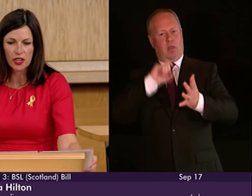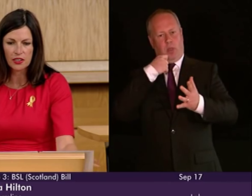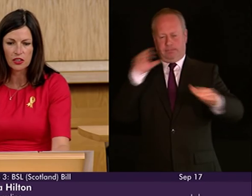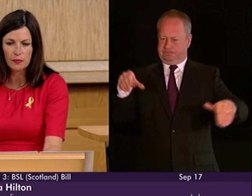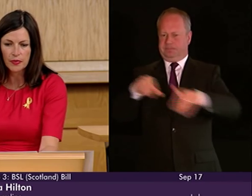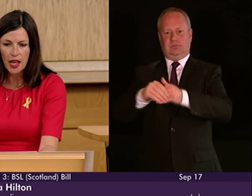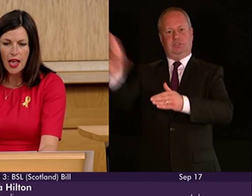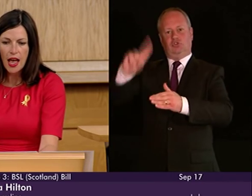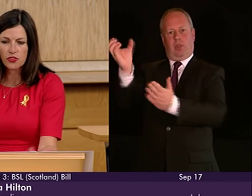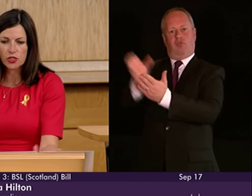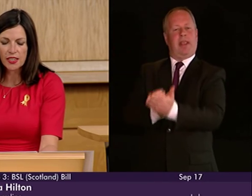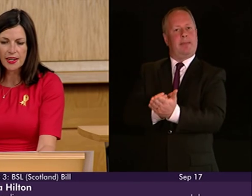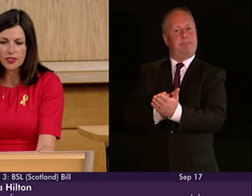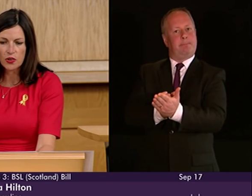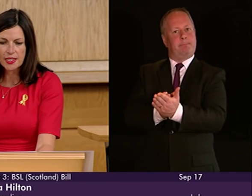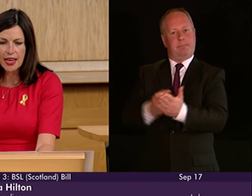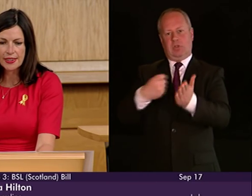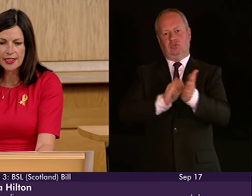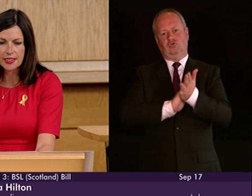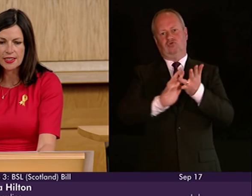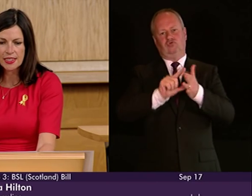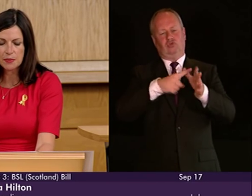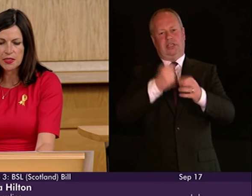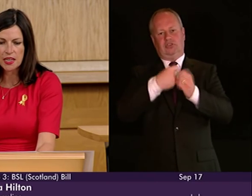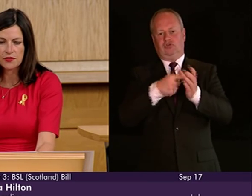school curriculum. As Rhoda Grant has highlighted, 90 per cent